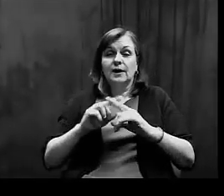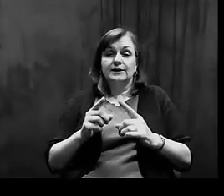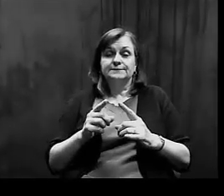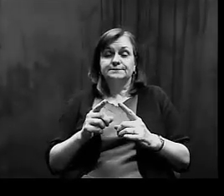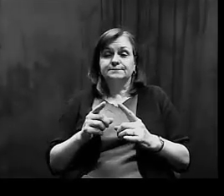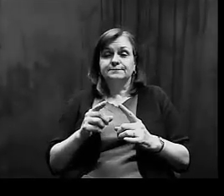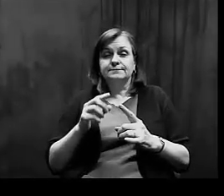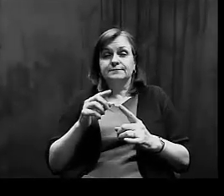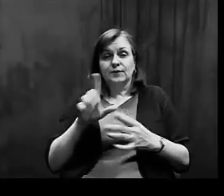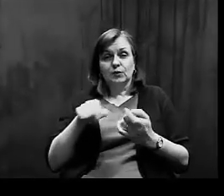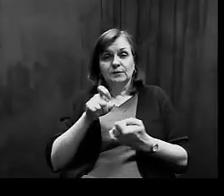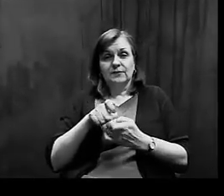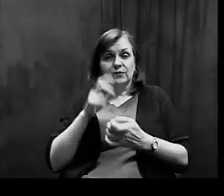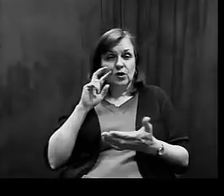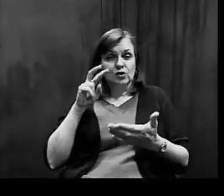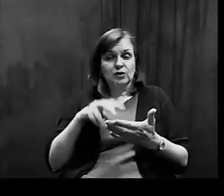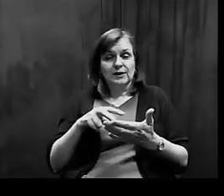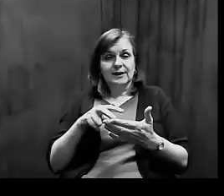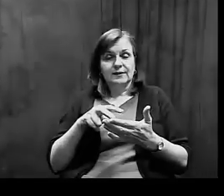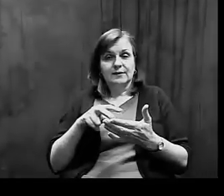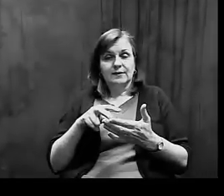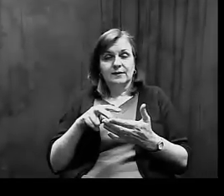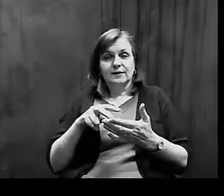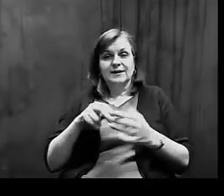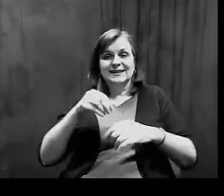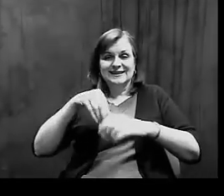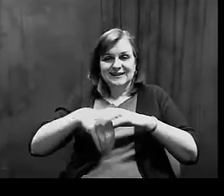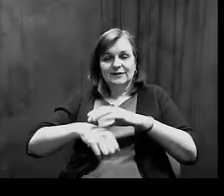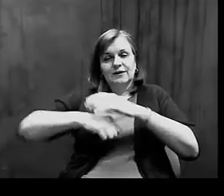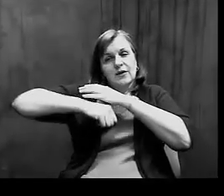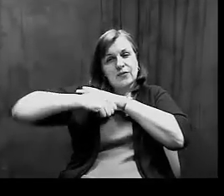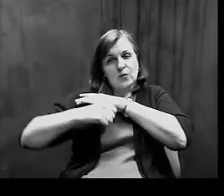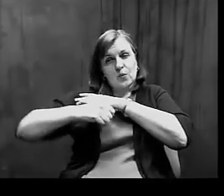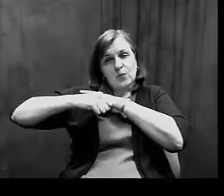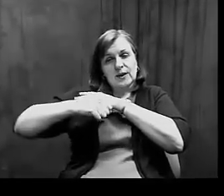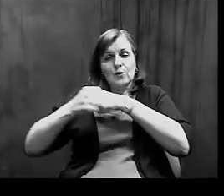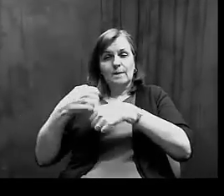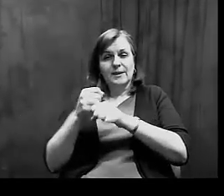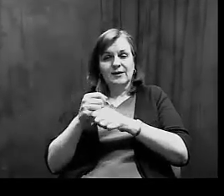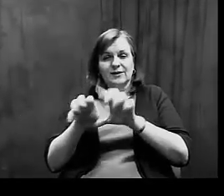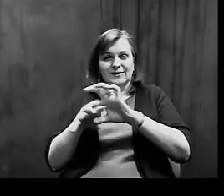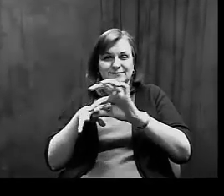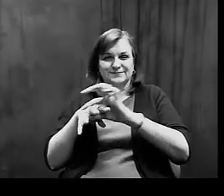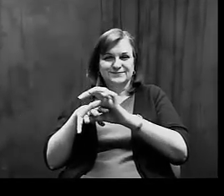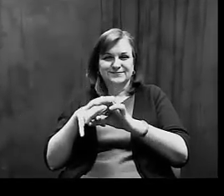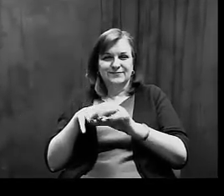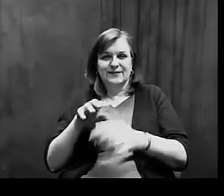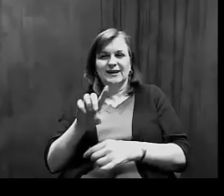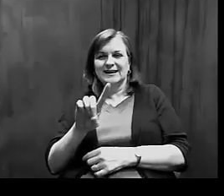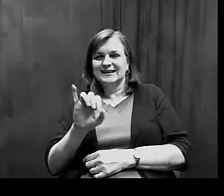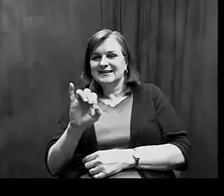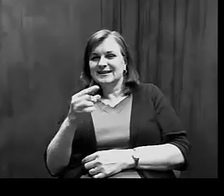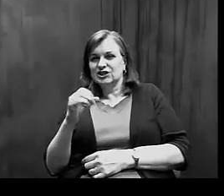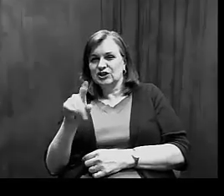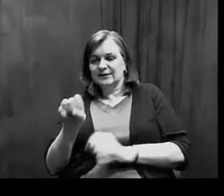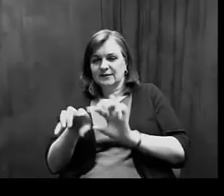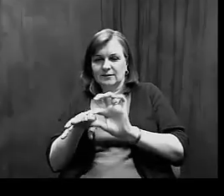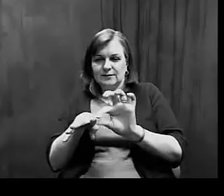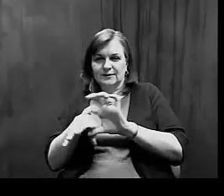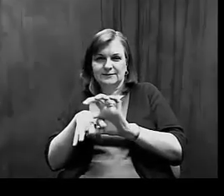but what we look at is specifically the development of digits in the wing so it be like your fingers